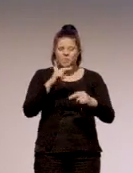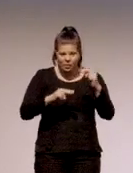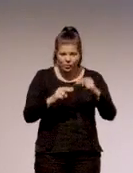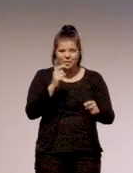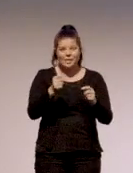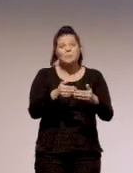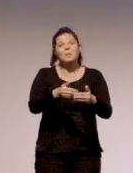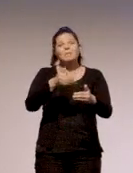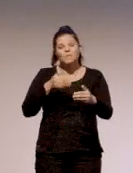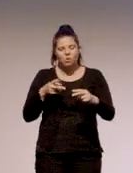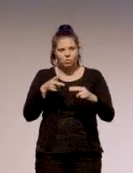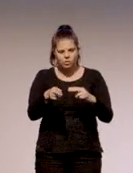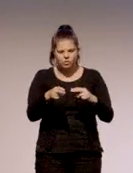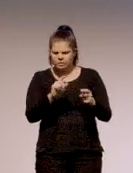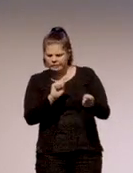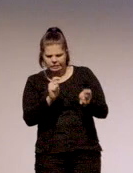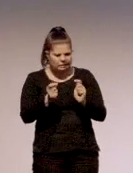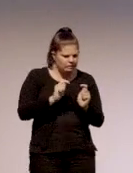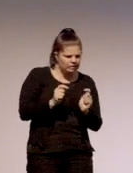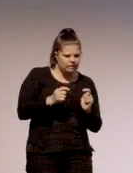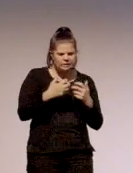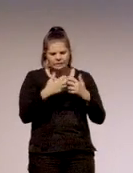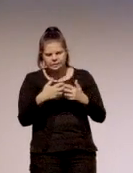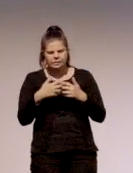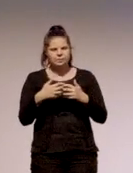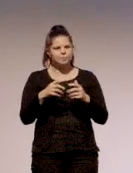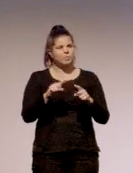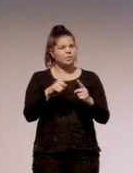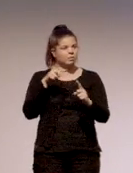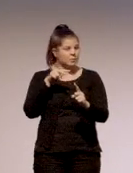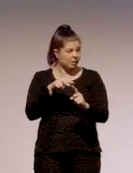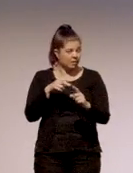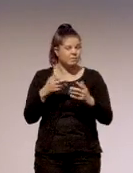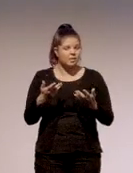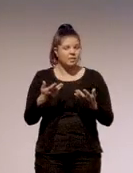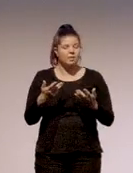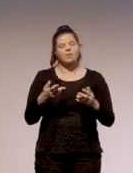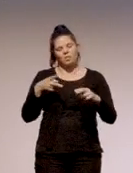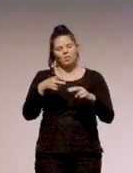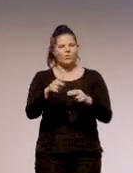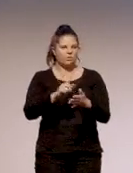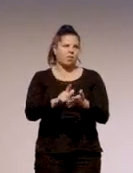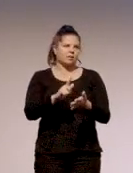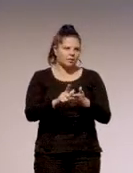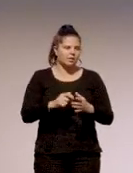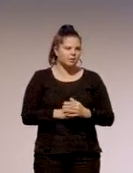Work out what might need to be tweaked or take a different perspective. And then actually launch after that and we've seen some huge success